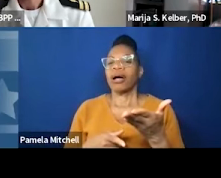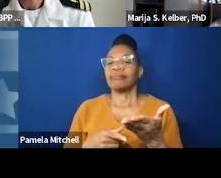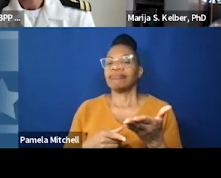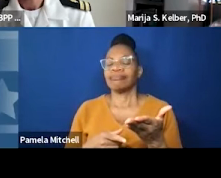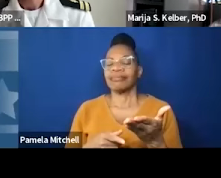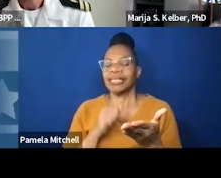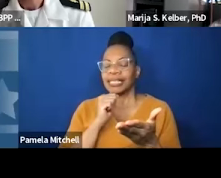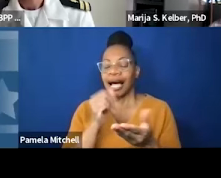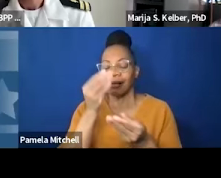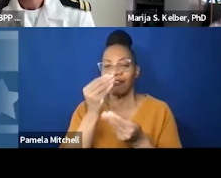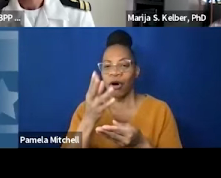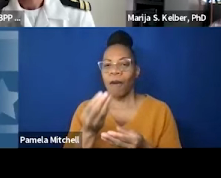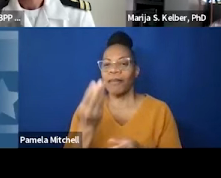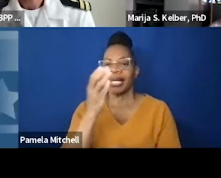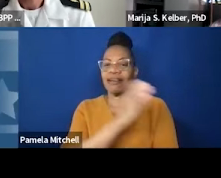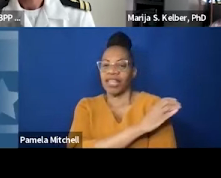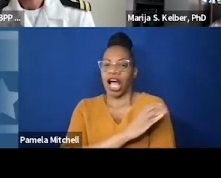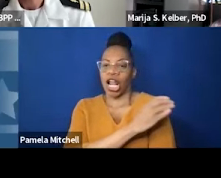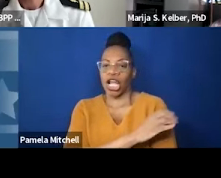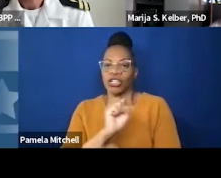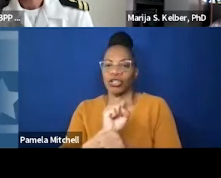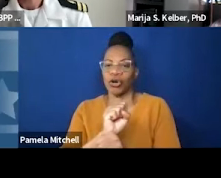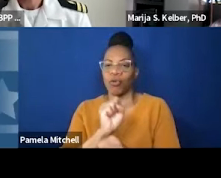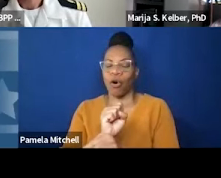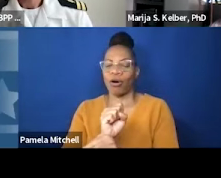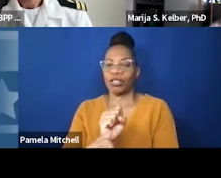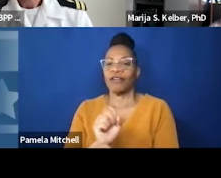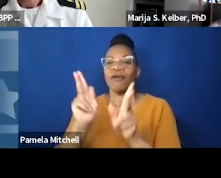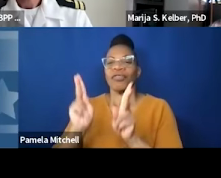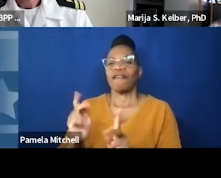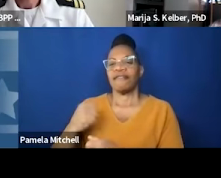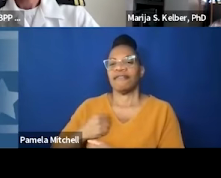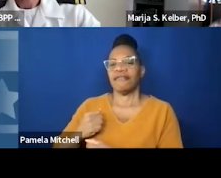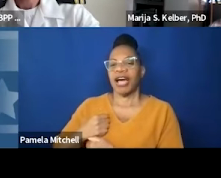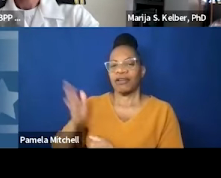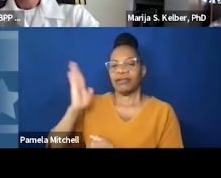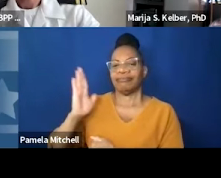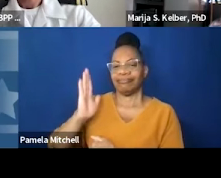was with the Colorado Fourth Judicial District Veterans Court. So those of you in Colorado Springs, Colorado,